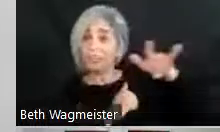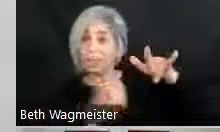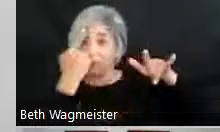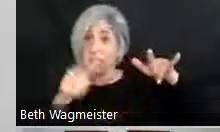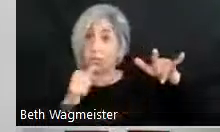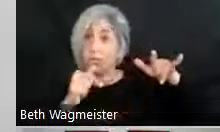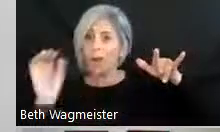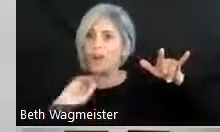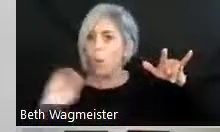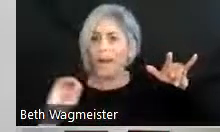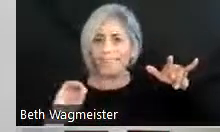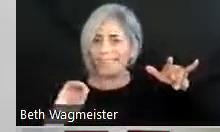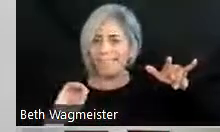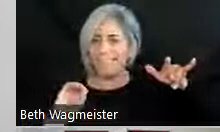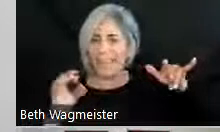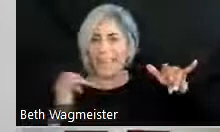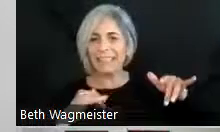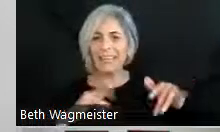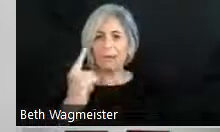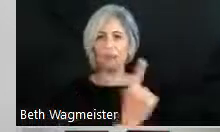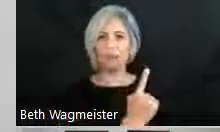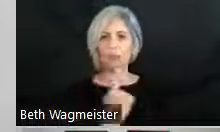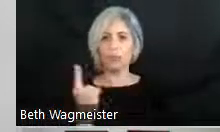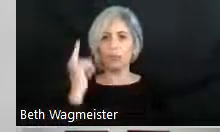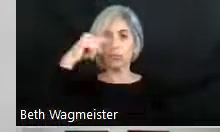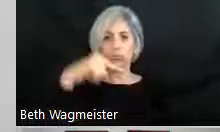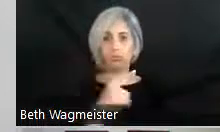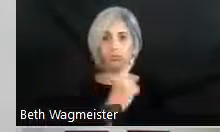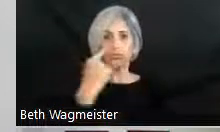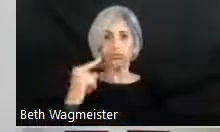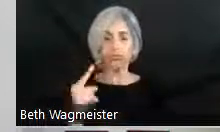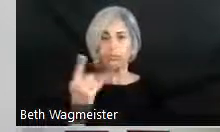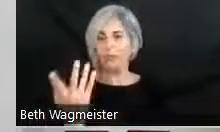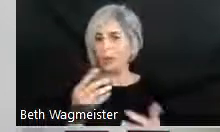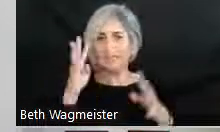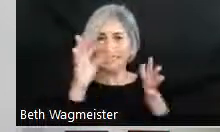we built carousels and stuff like that and technology these days right.